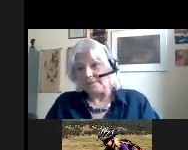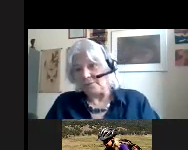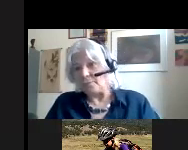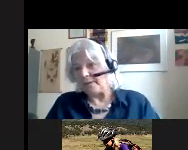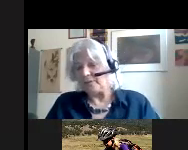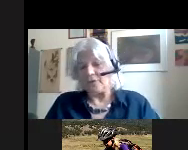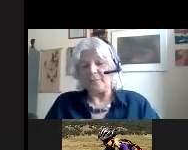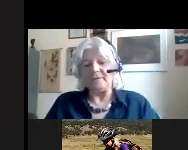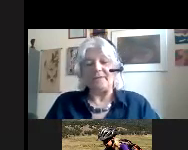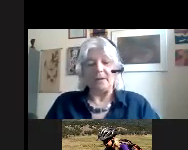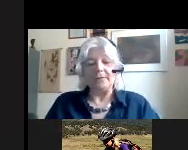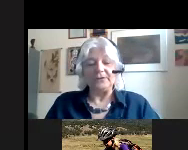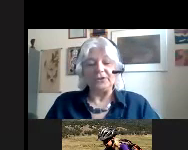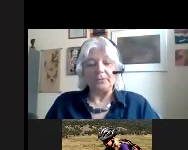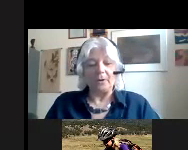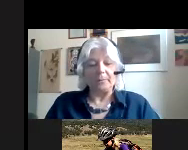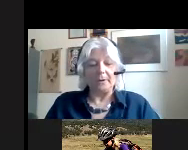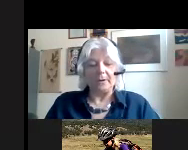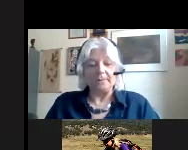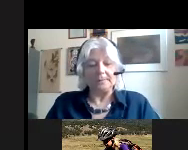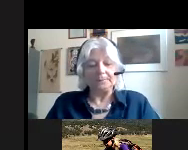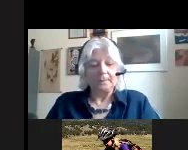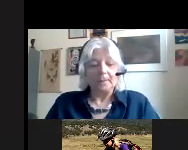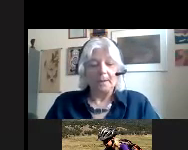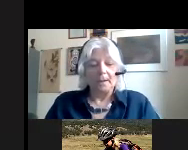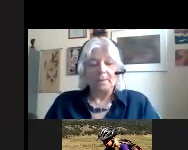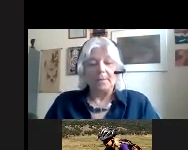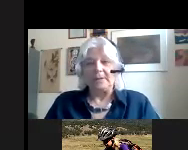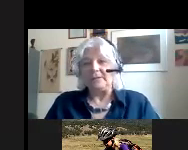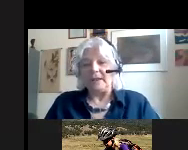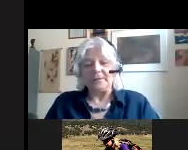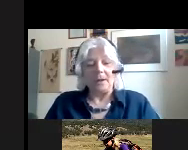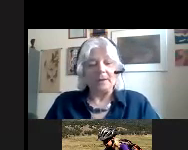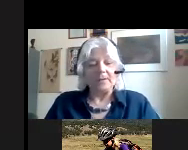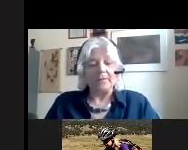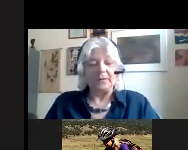The civil rights movement followed the Jim Crow period. But at the same time, there were some